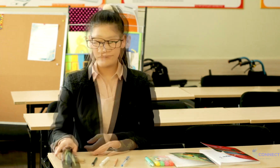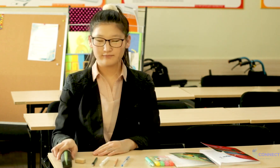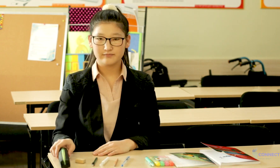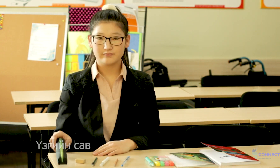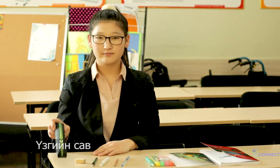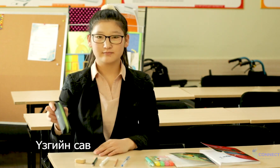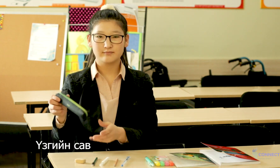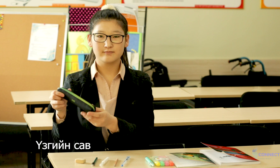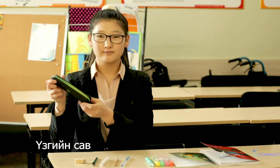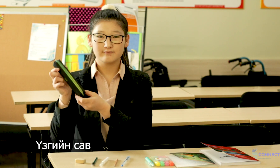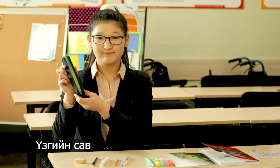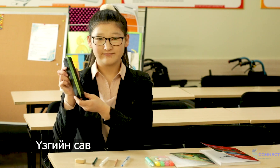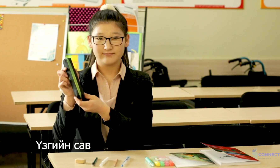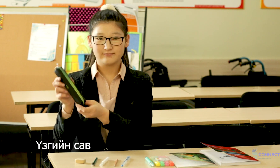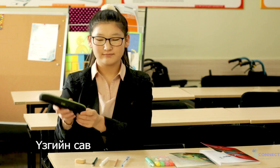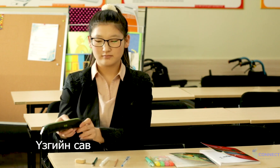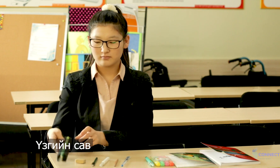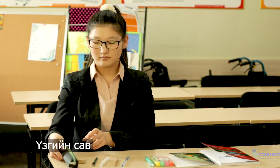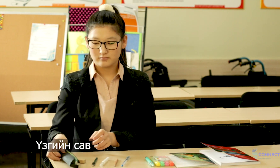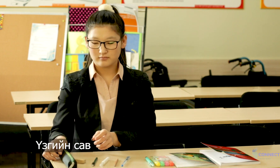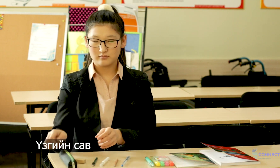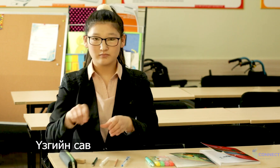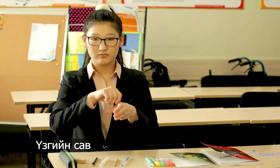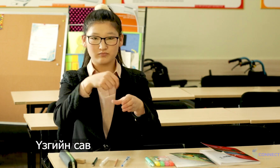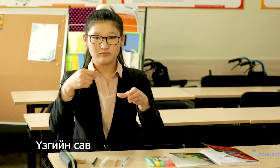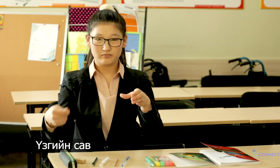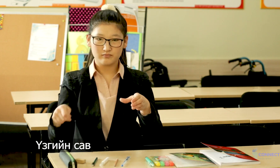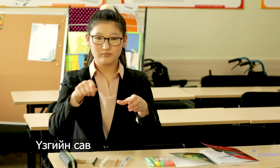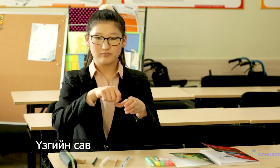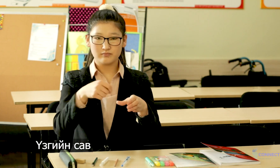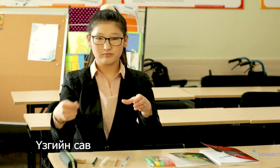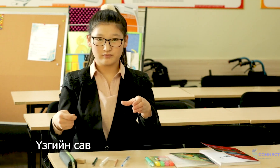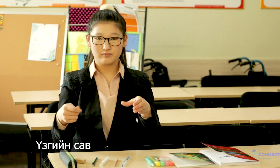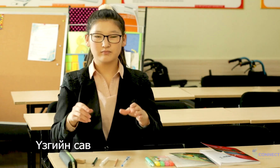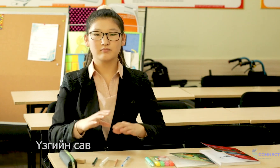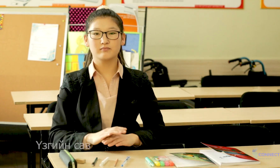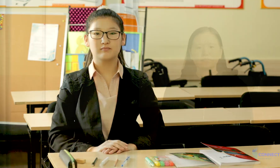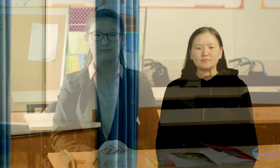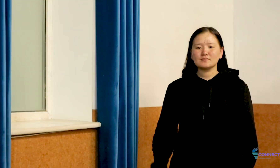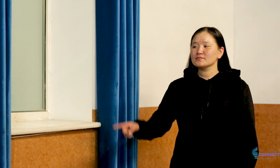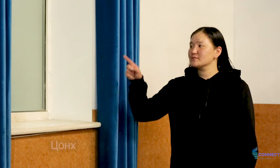pen holder